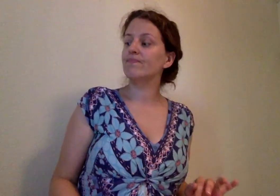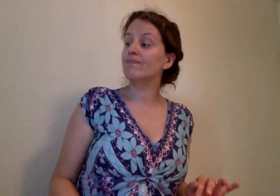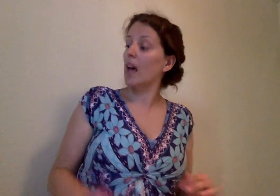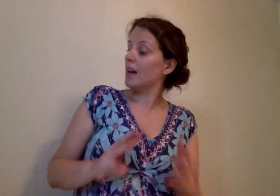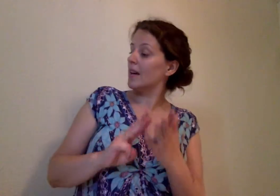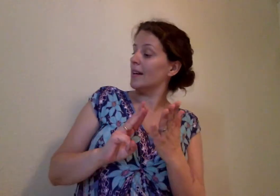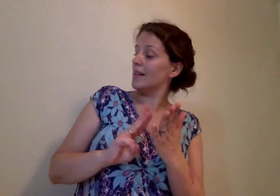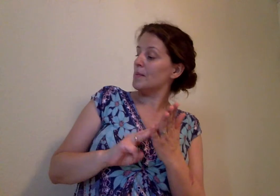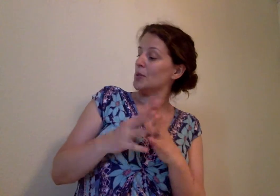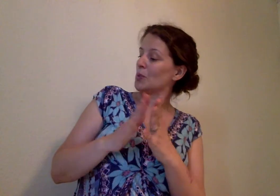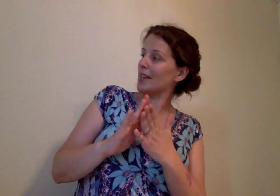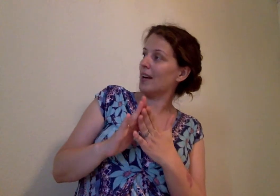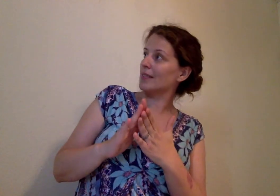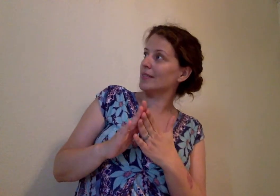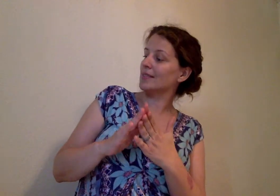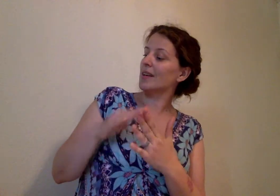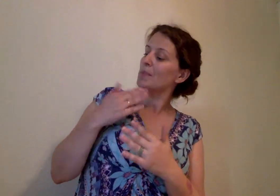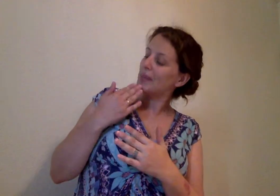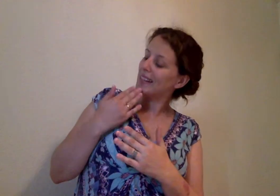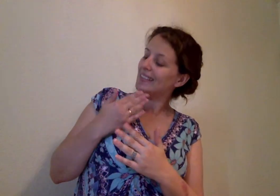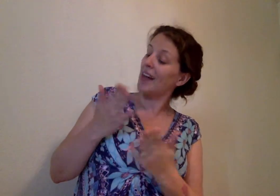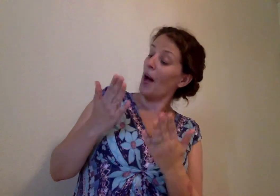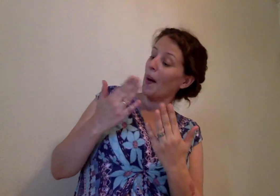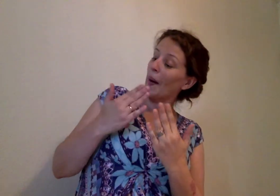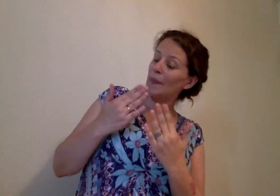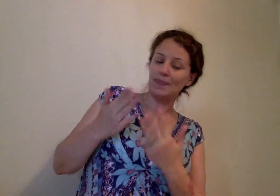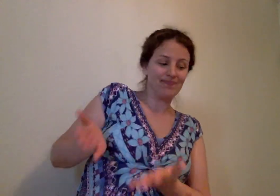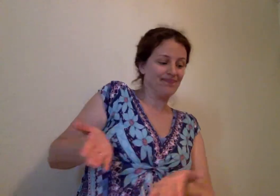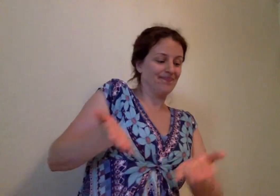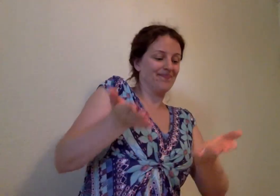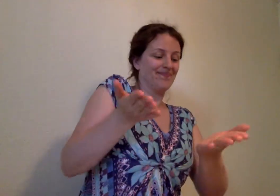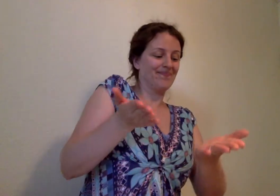"Miss Woodhouse, please come."